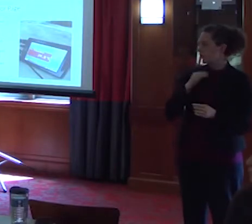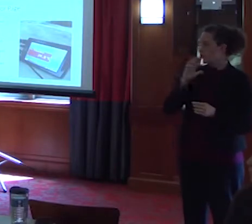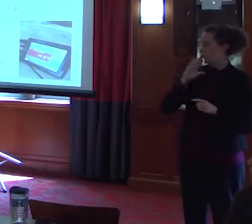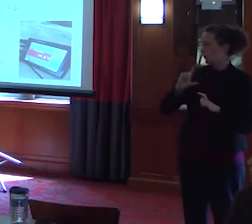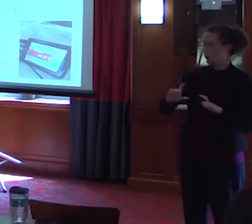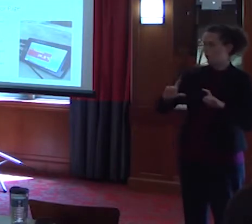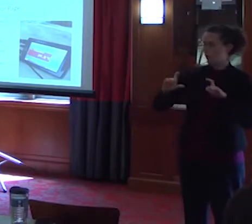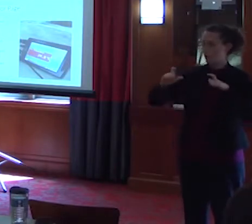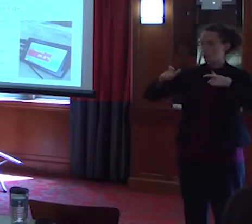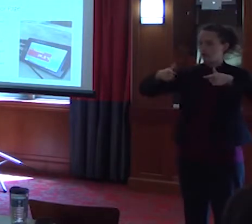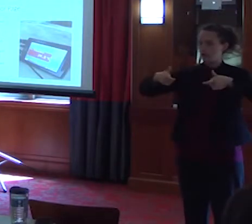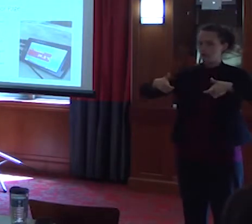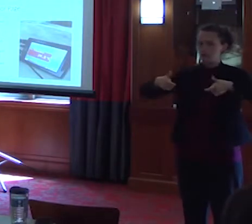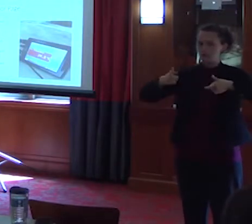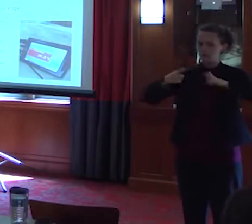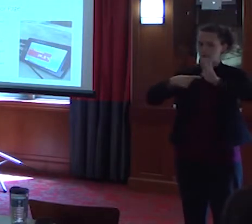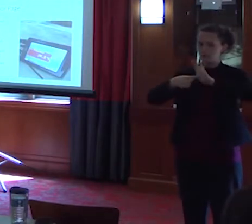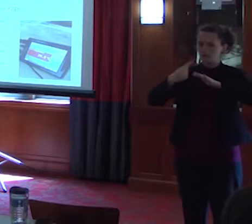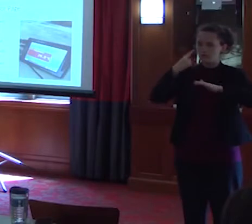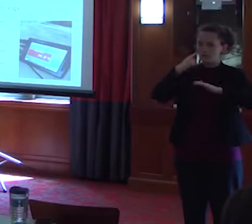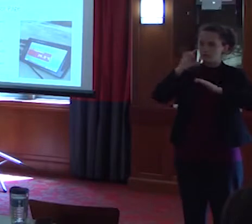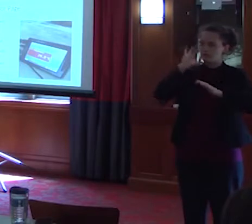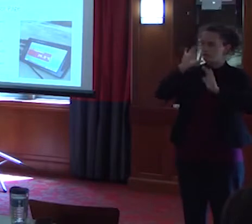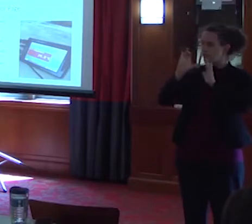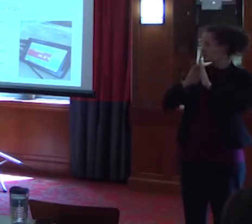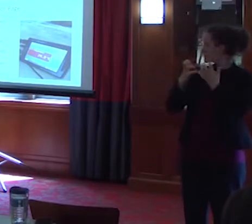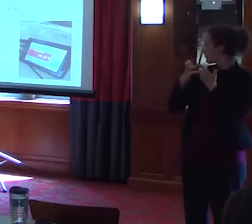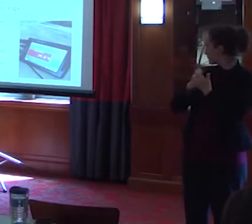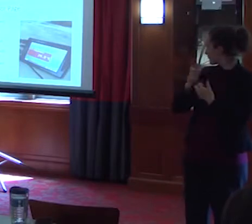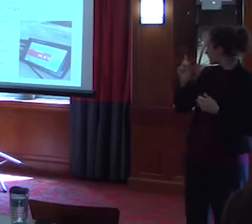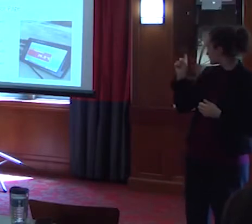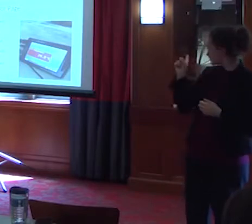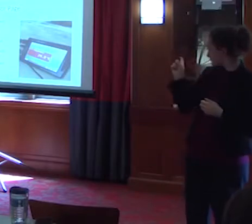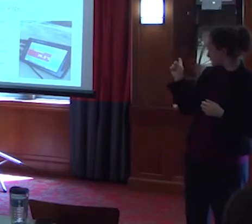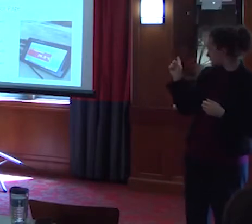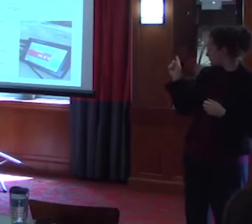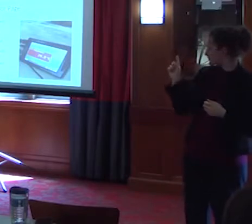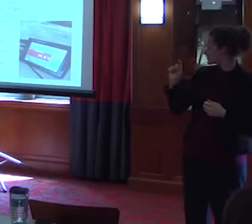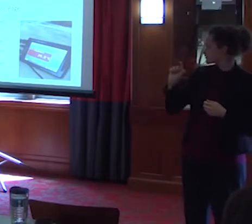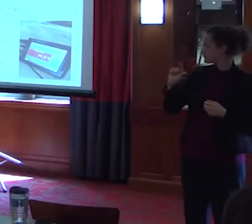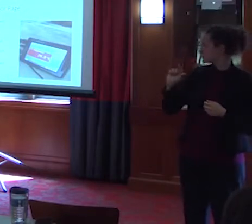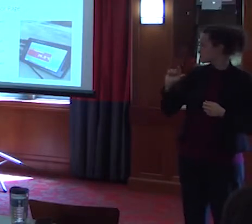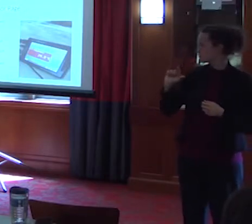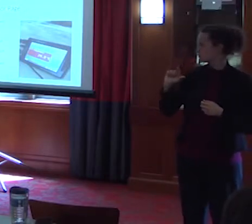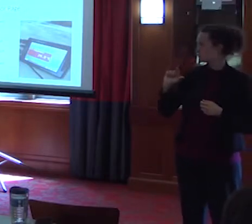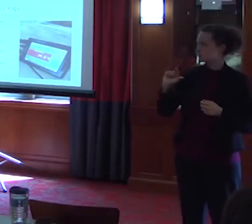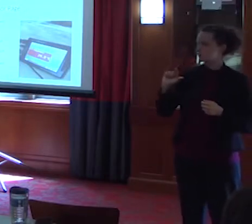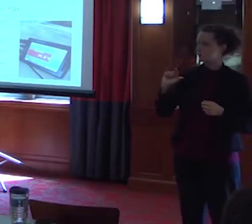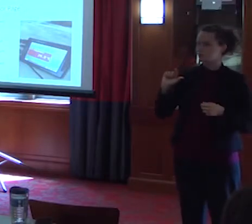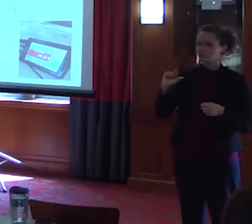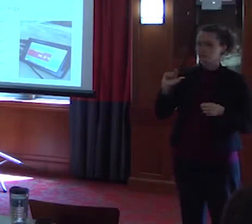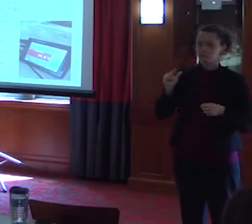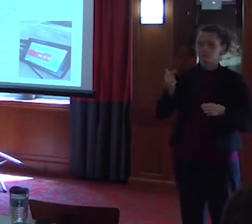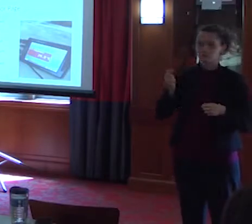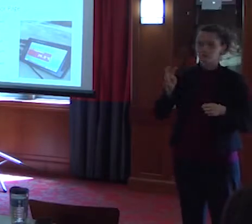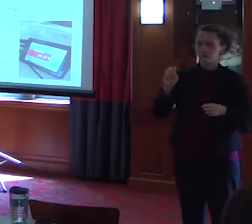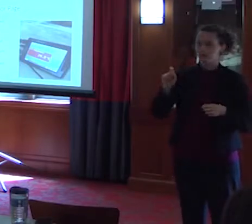So you can scroll through